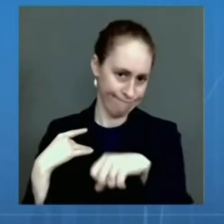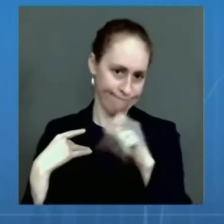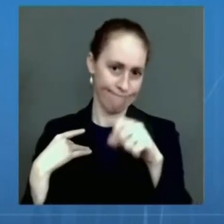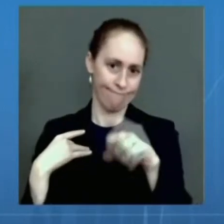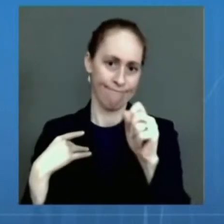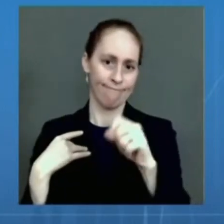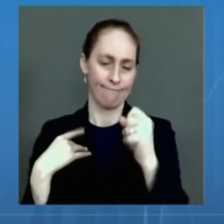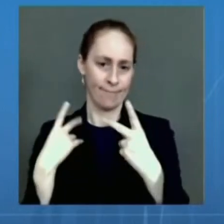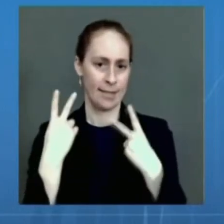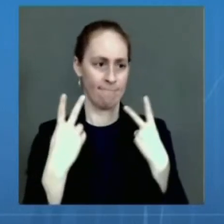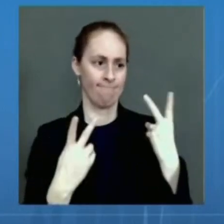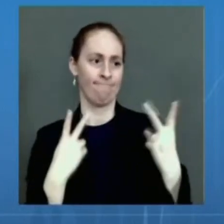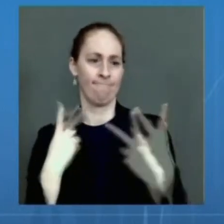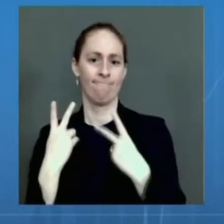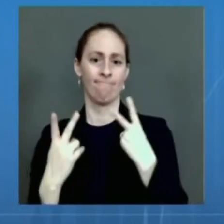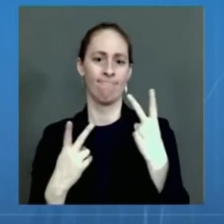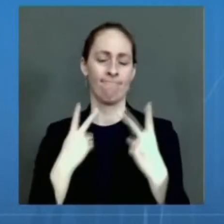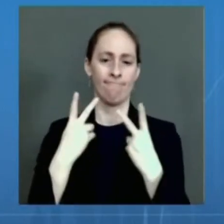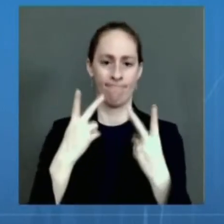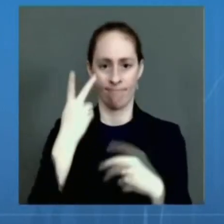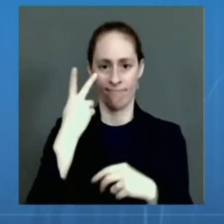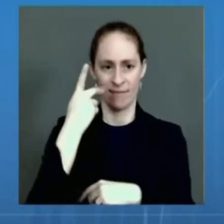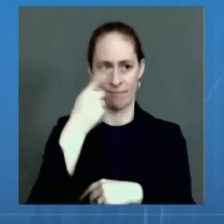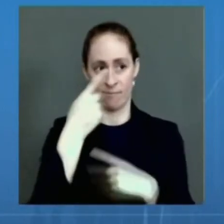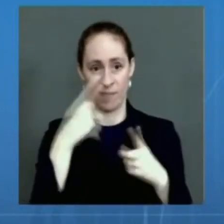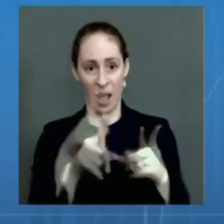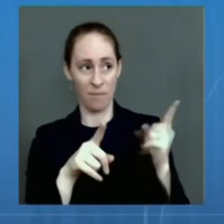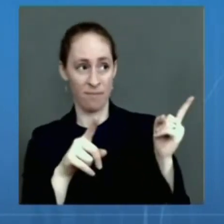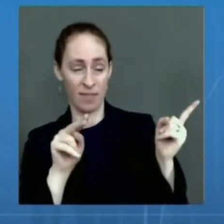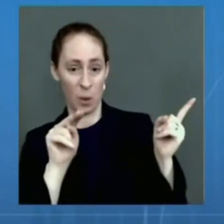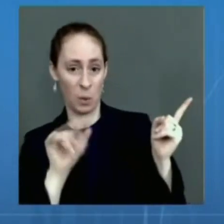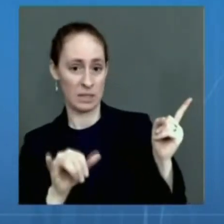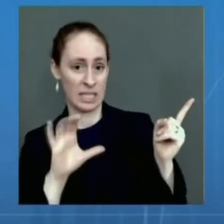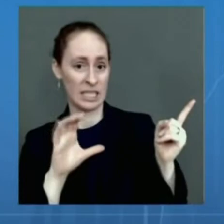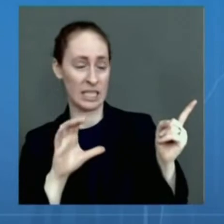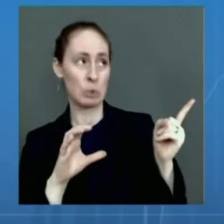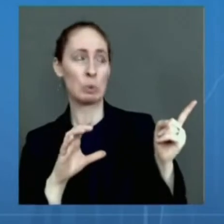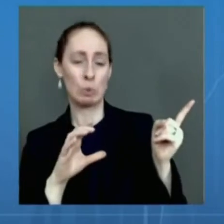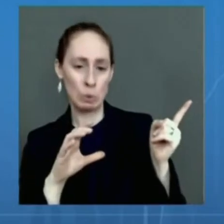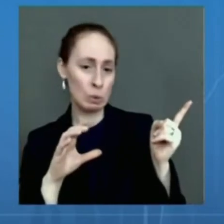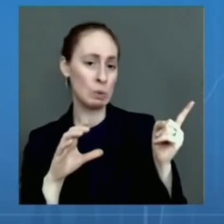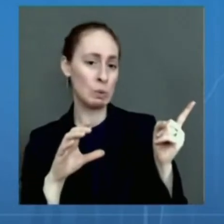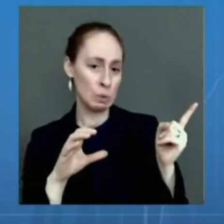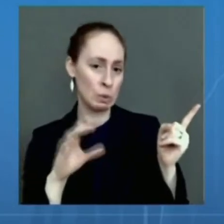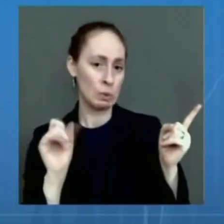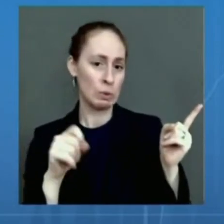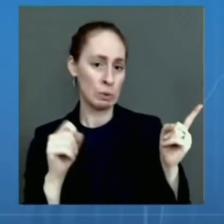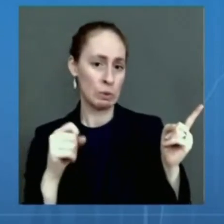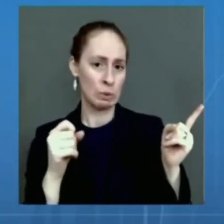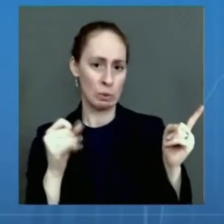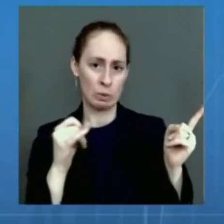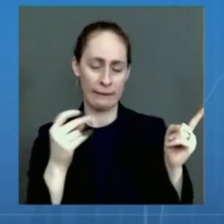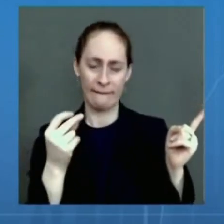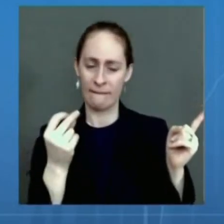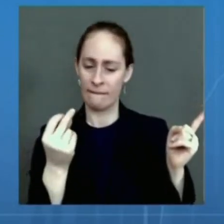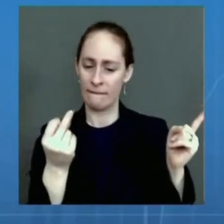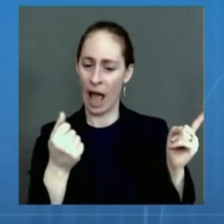DISTRIBUTION THROUGHOUT THE WORLD AND AS WELL AS OUR OWN COUNTRY WE SEE WHAT'S GOING ON IN NEW YORK CITY GETTING BEYOND